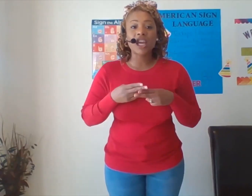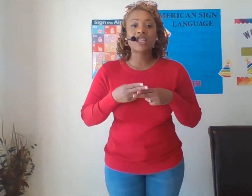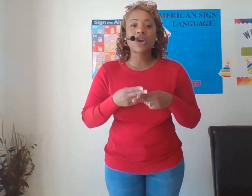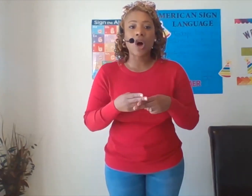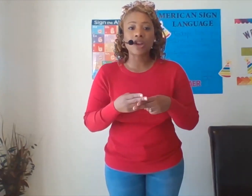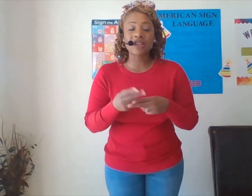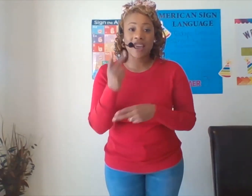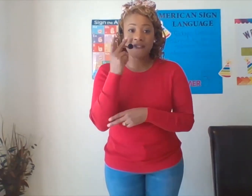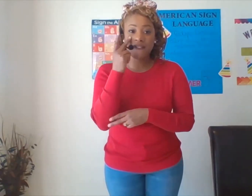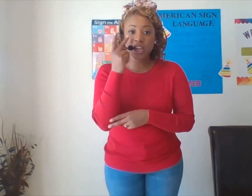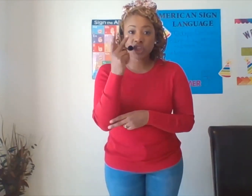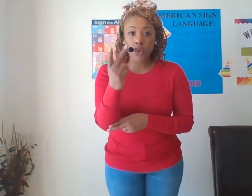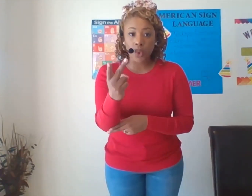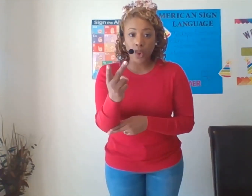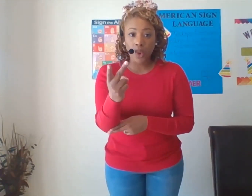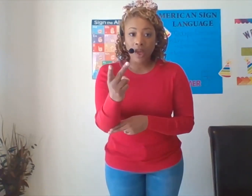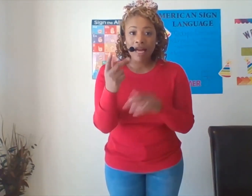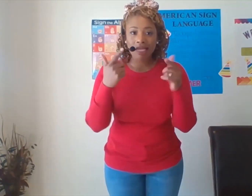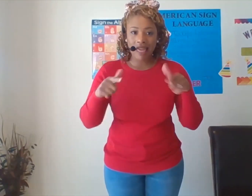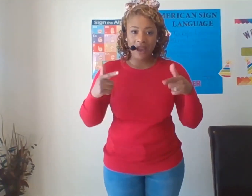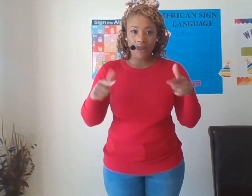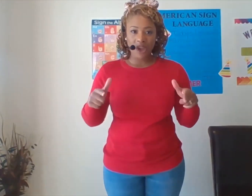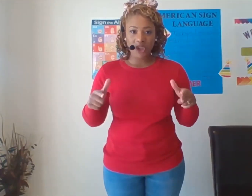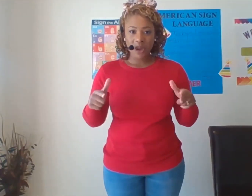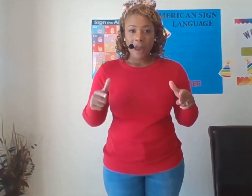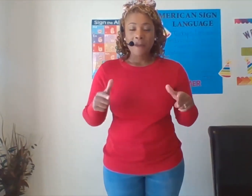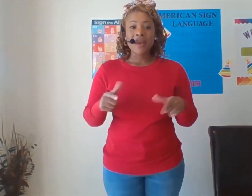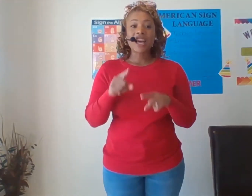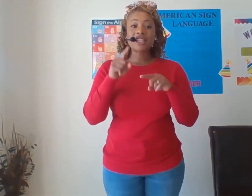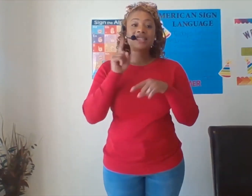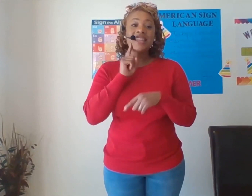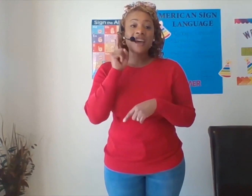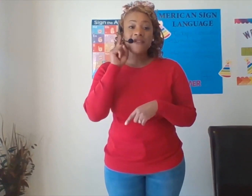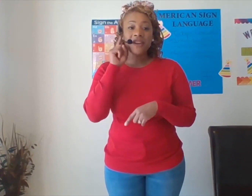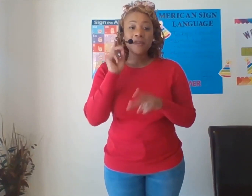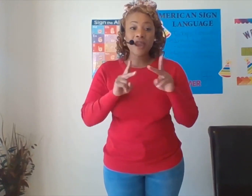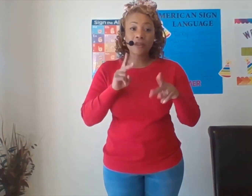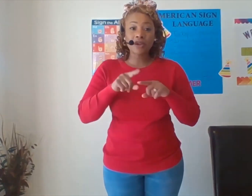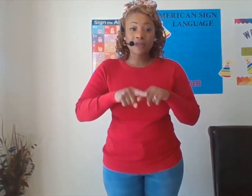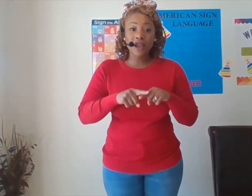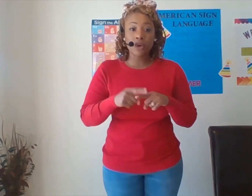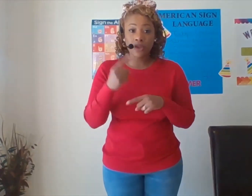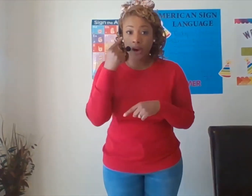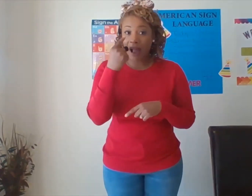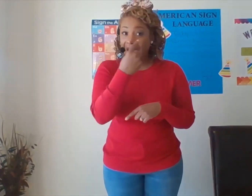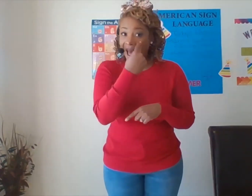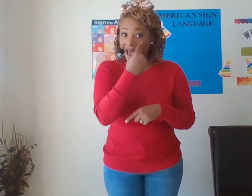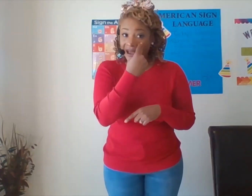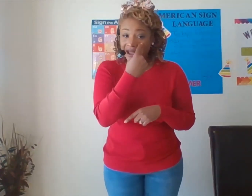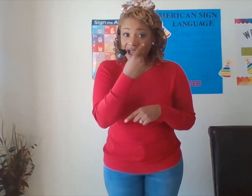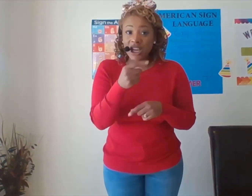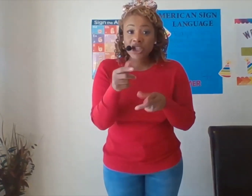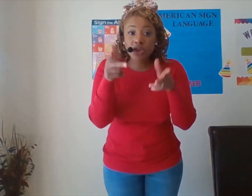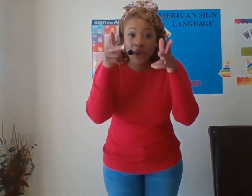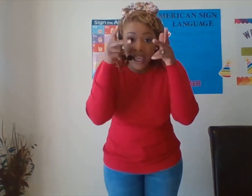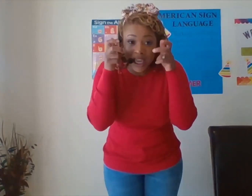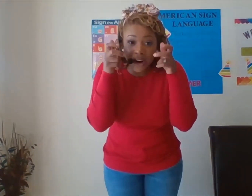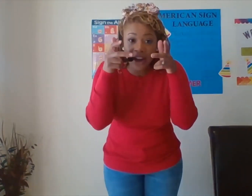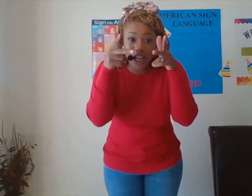called a visual language because deaf people depend on their eyes to hear and